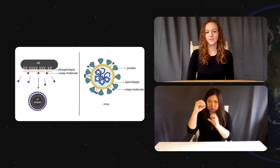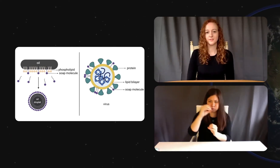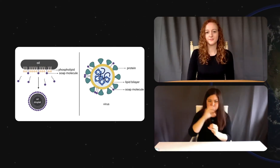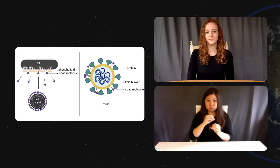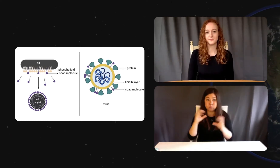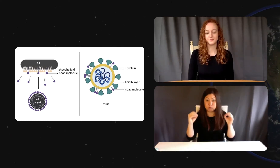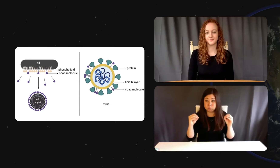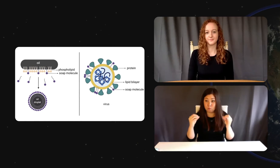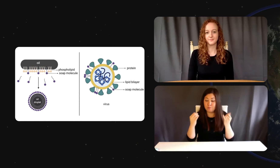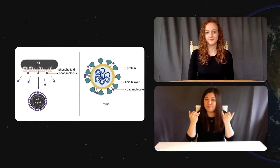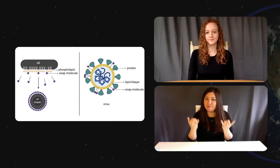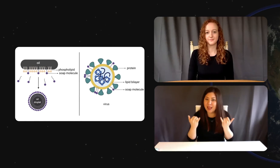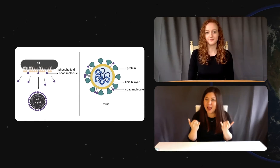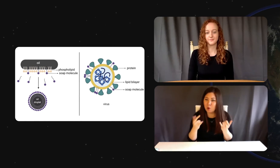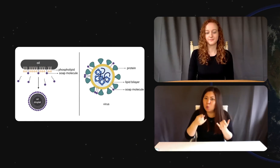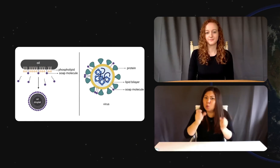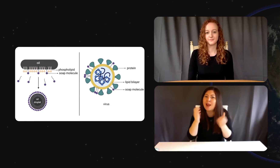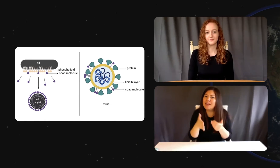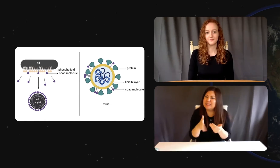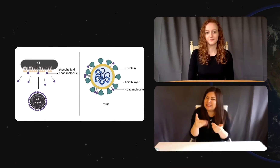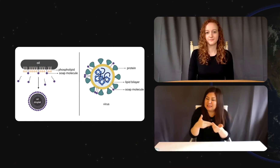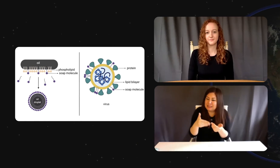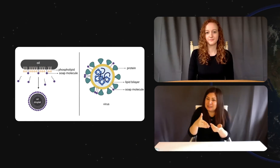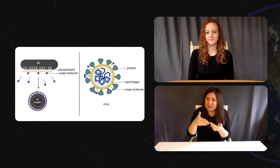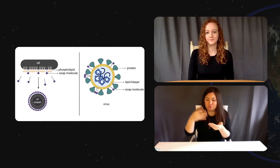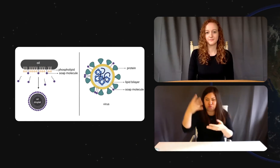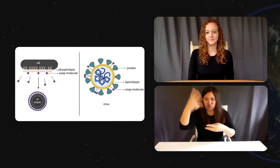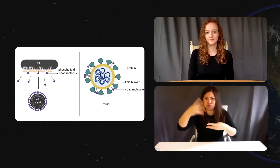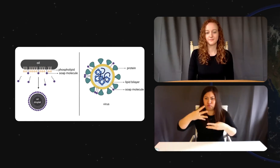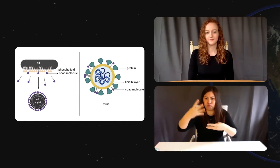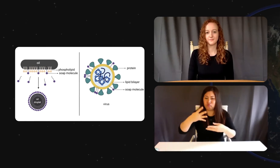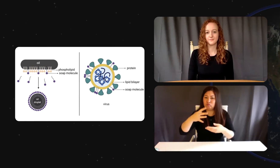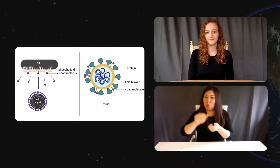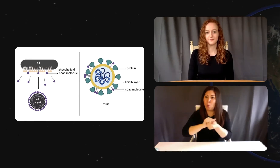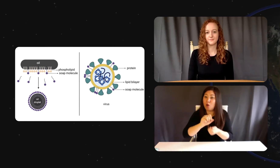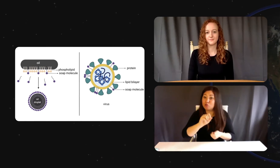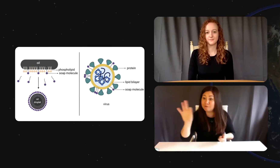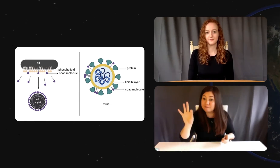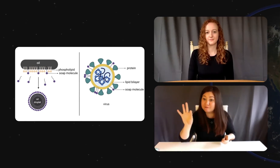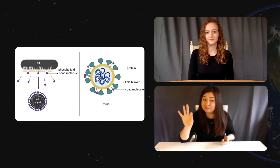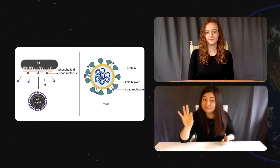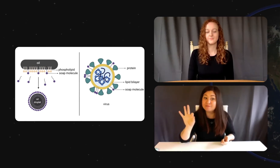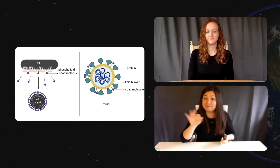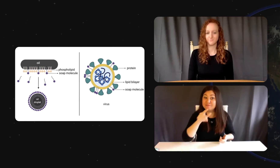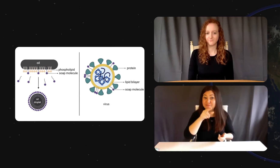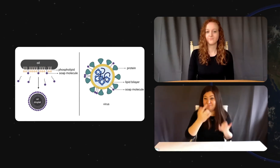Once we start separating the oil molecule, it comes off.